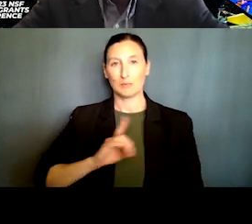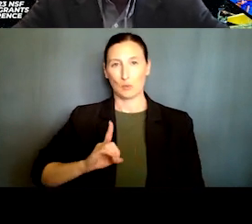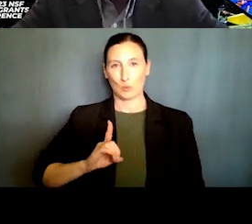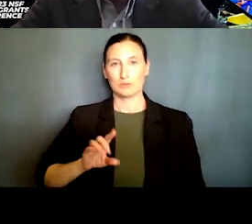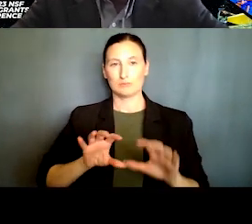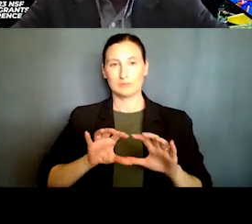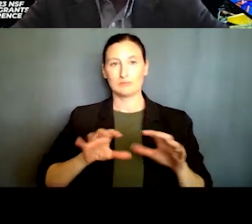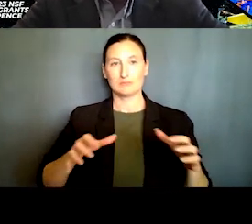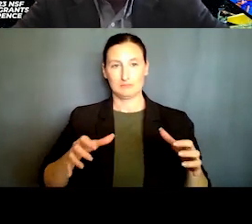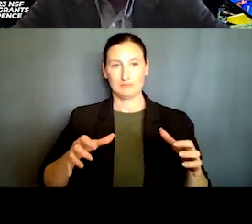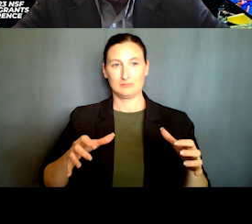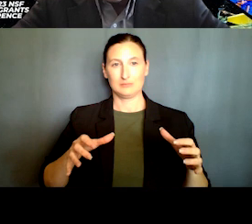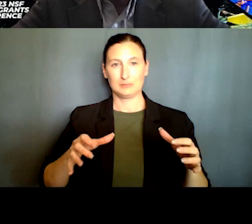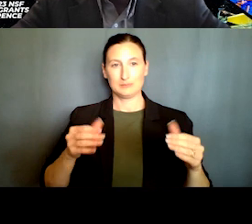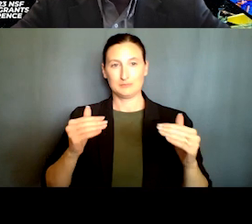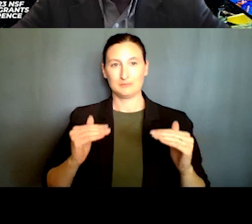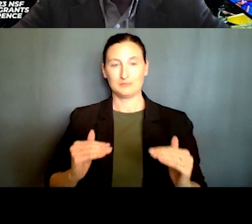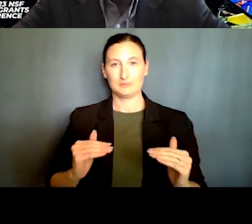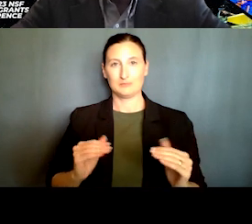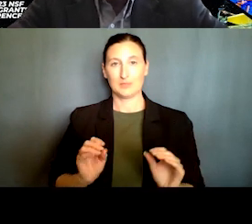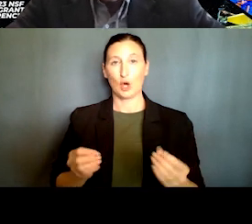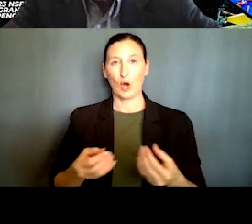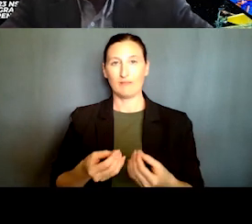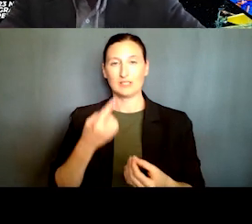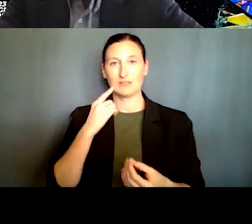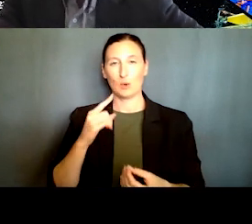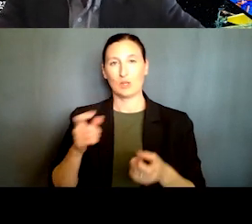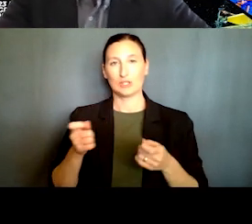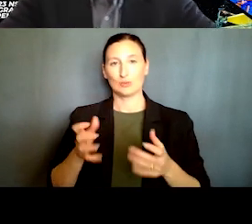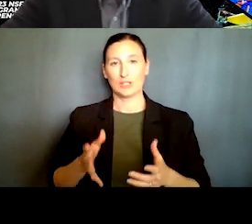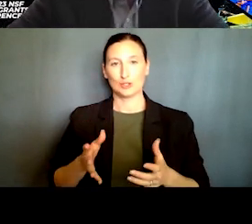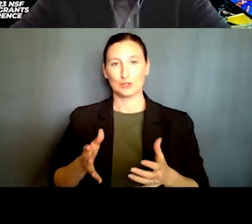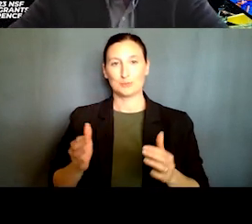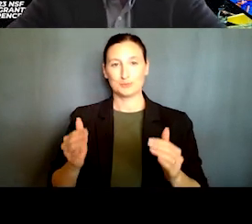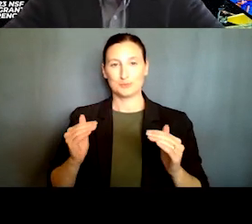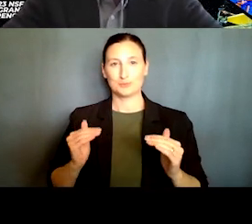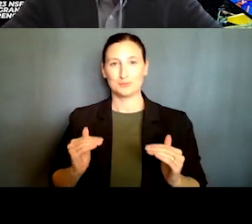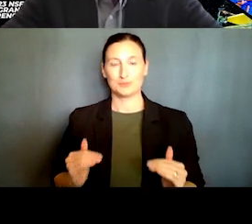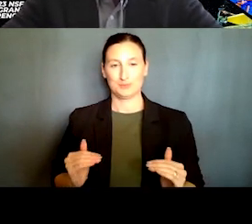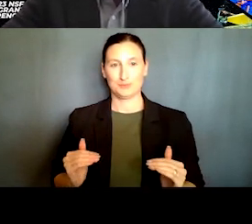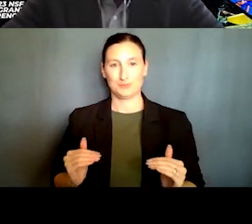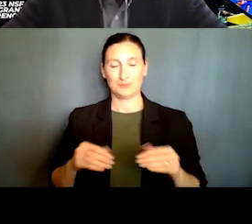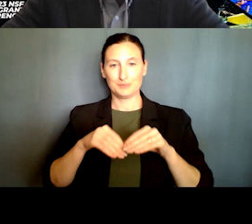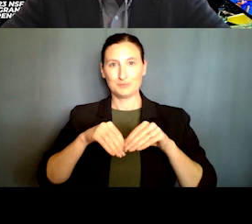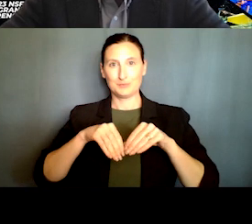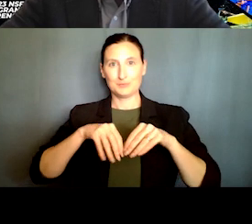and then under that is the office of the Director, underneath the office of the director going down in this picture